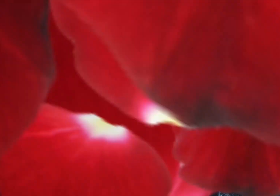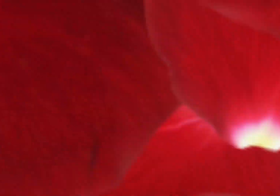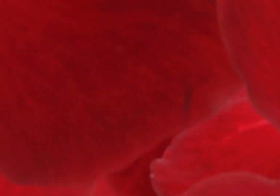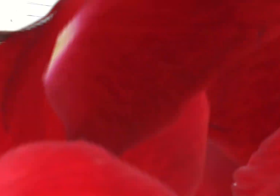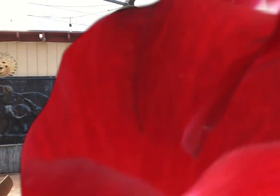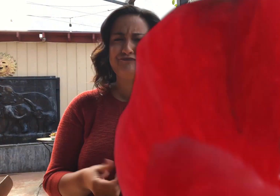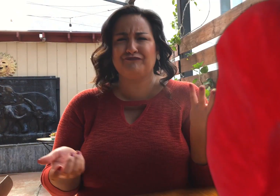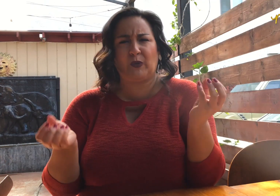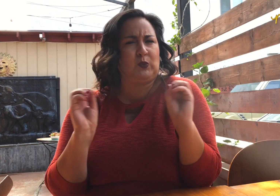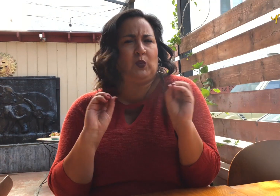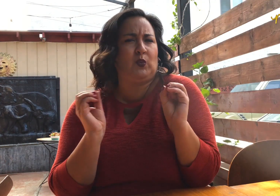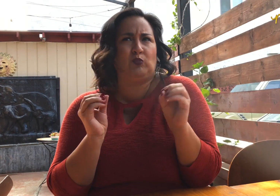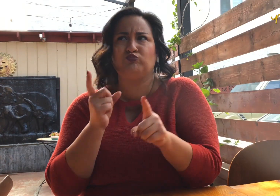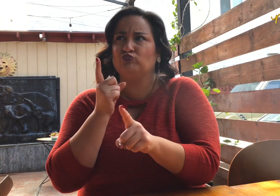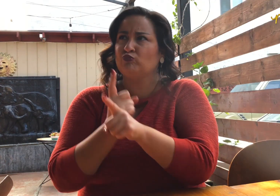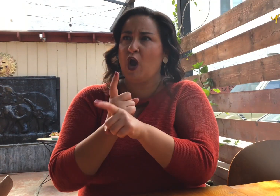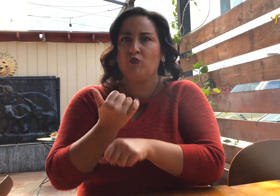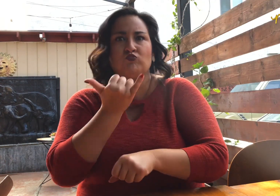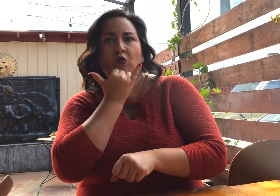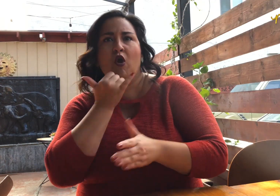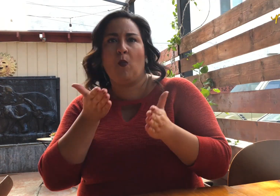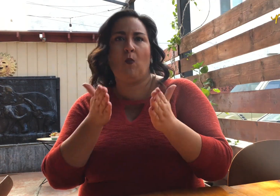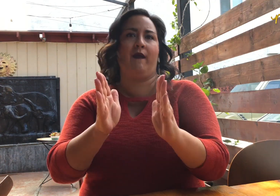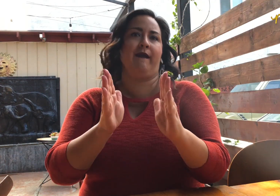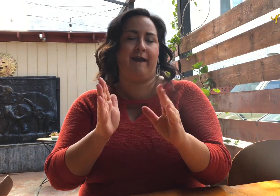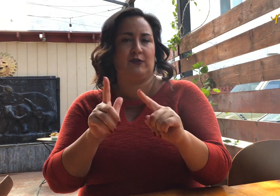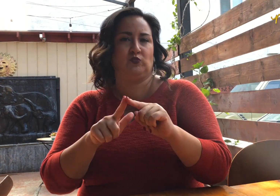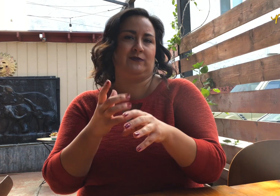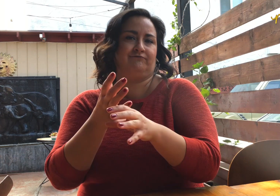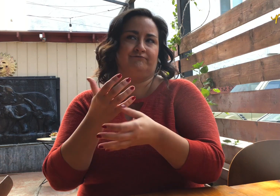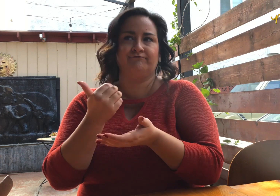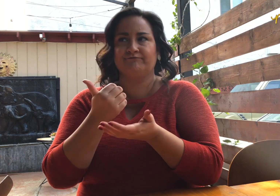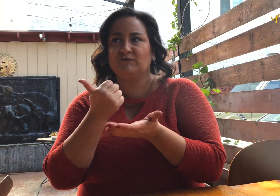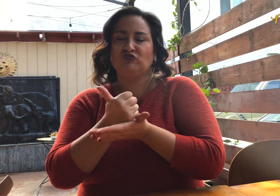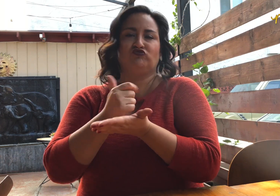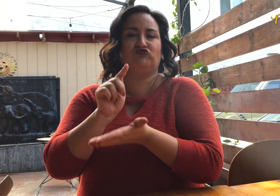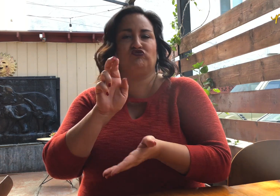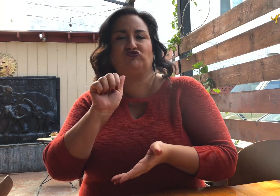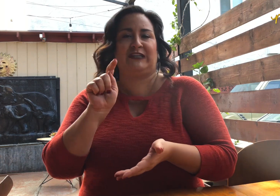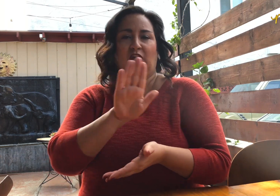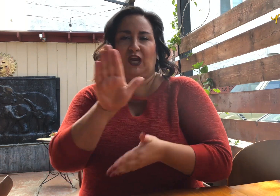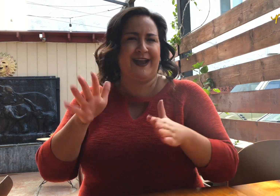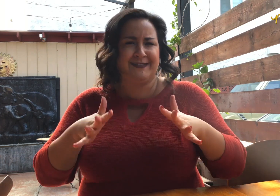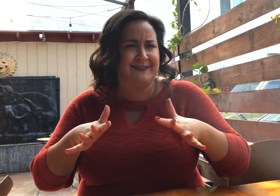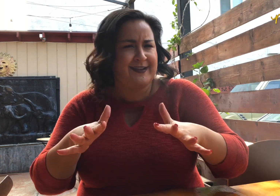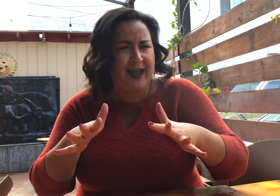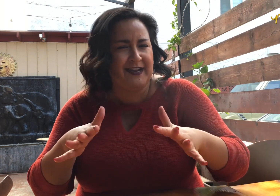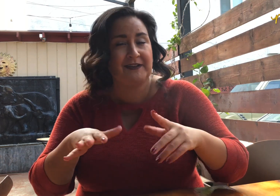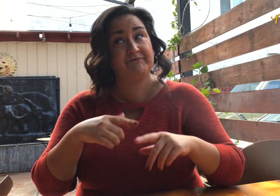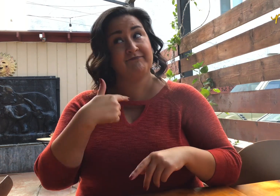There's no right or wrong way to treat your anxiety,